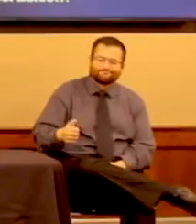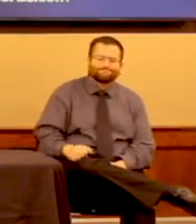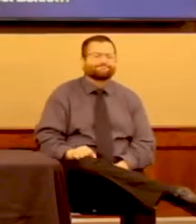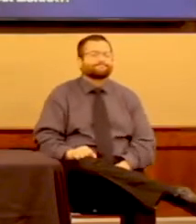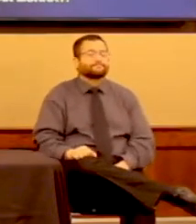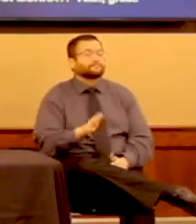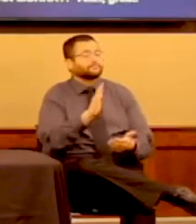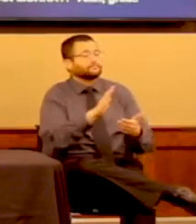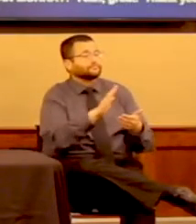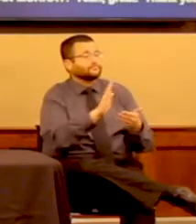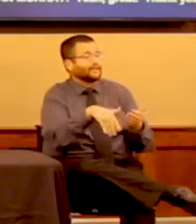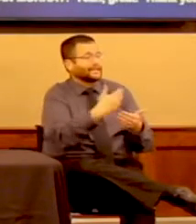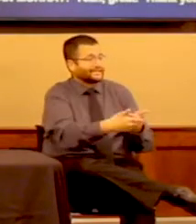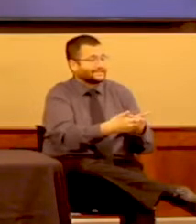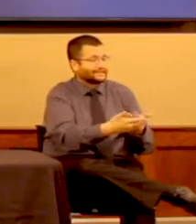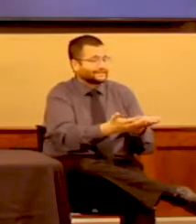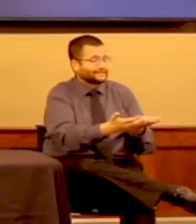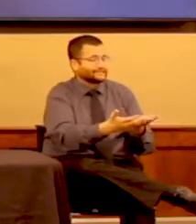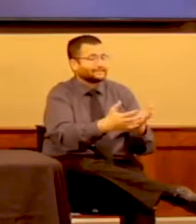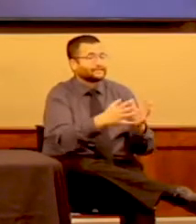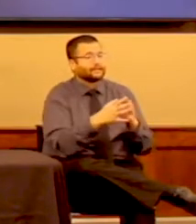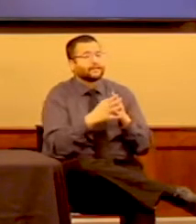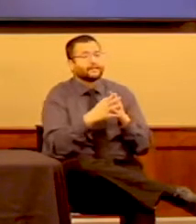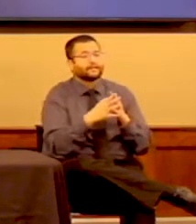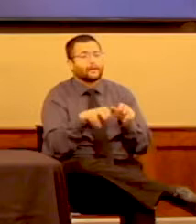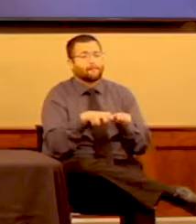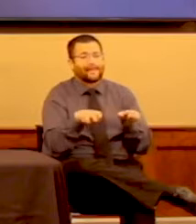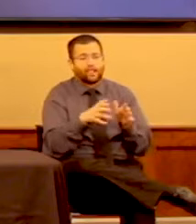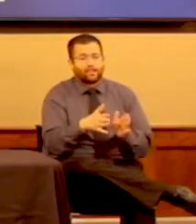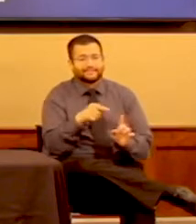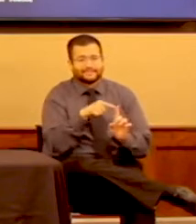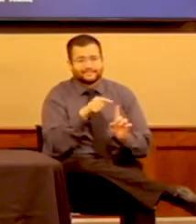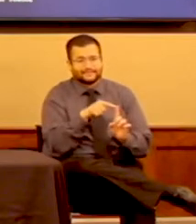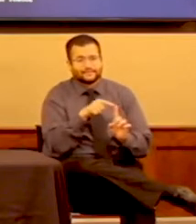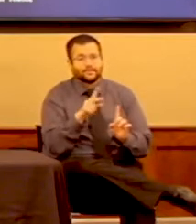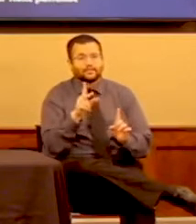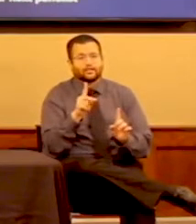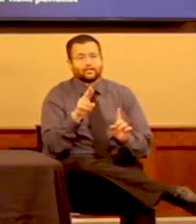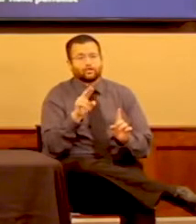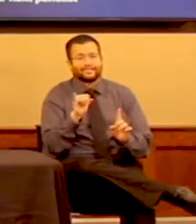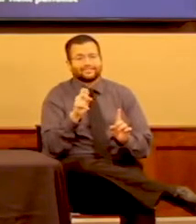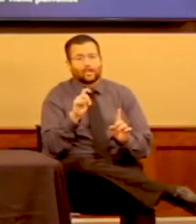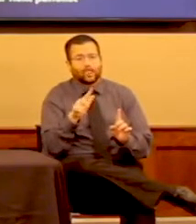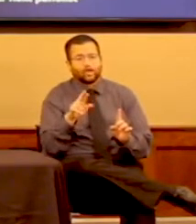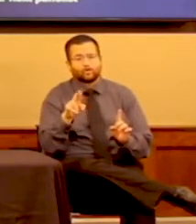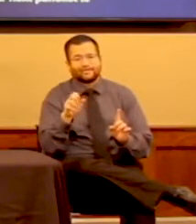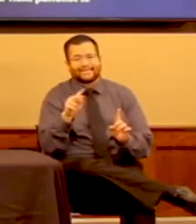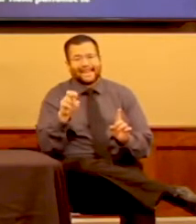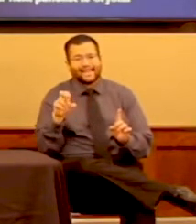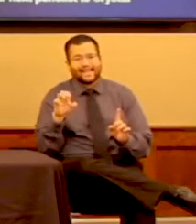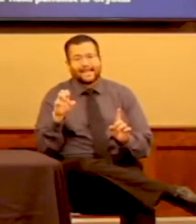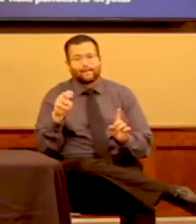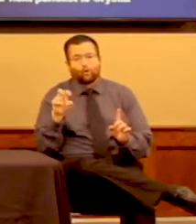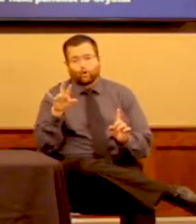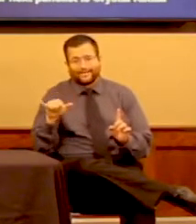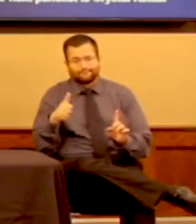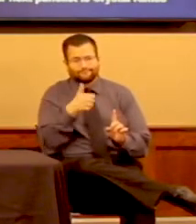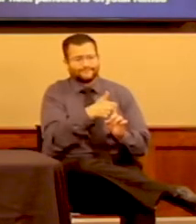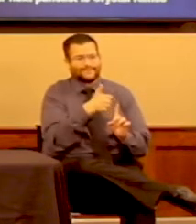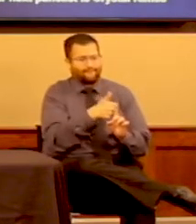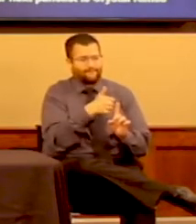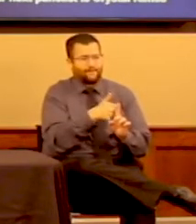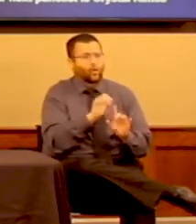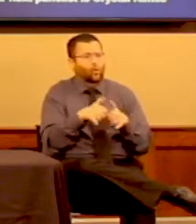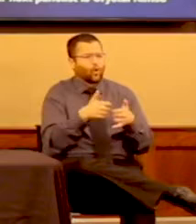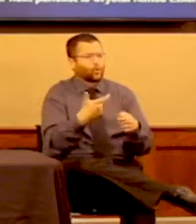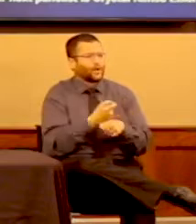next panelist is Crystal Renay Emery